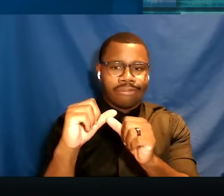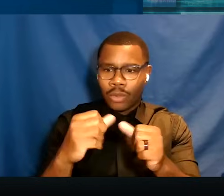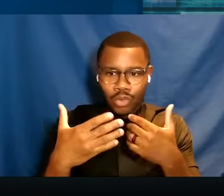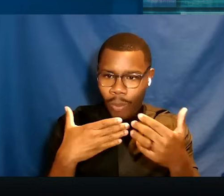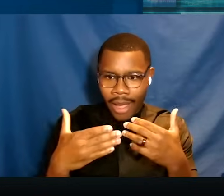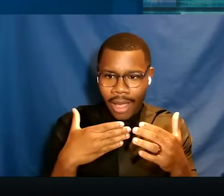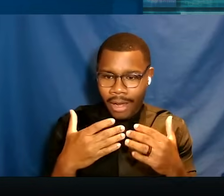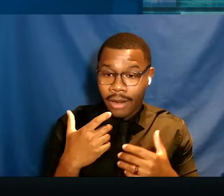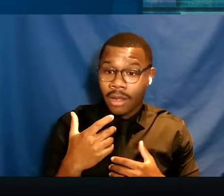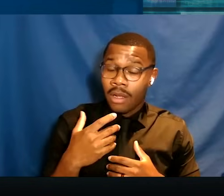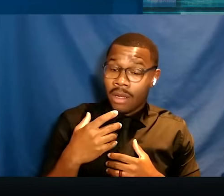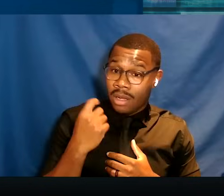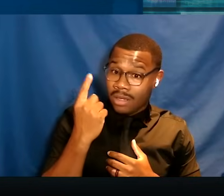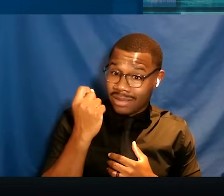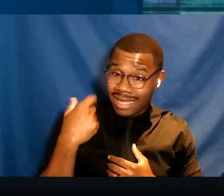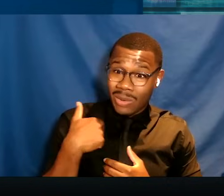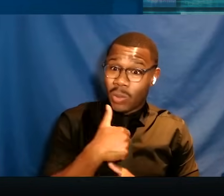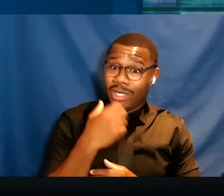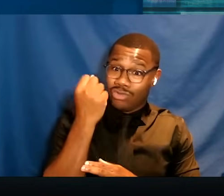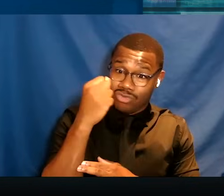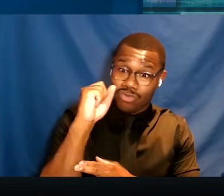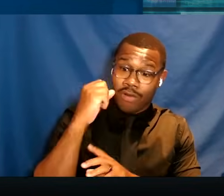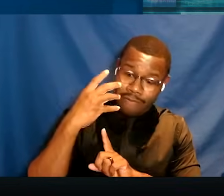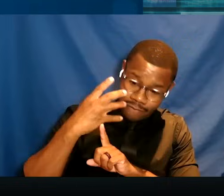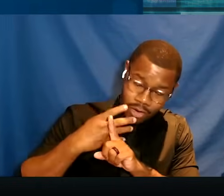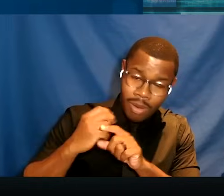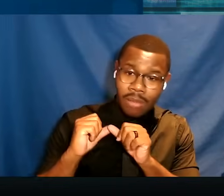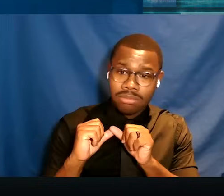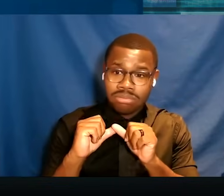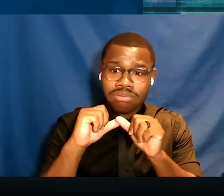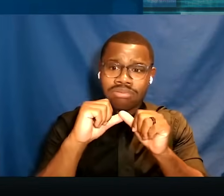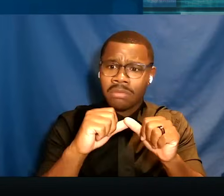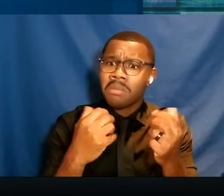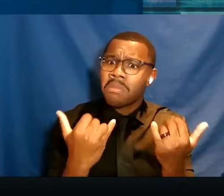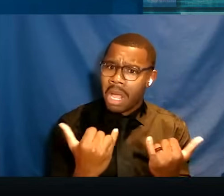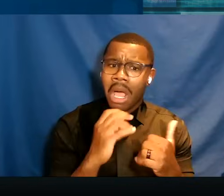what I think are pretty comprehensive set of protections. They're not perfect,